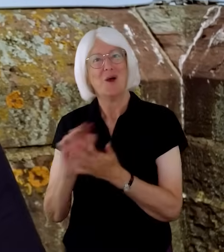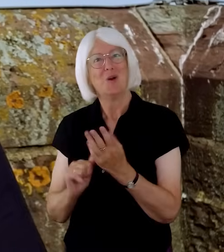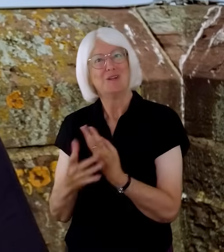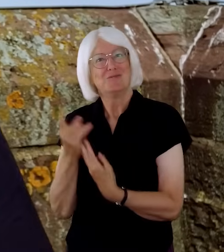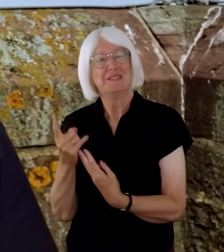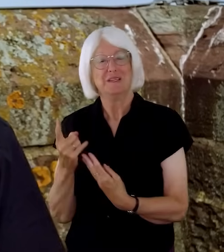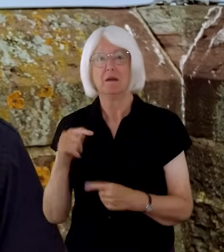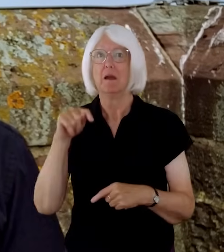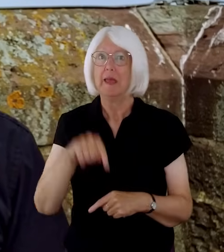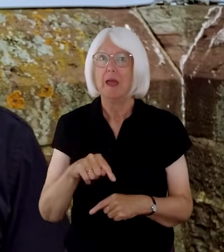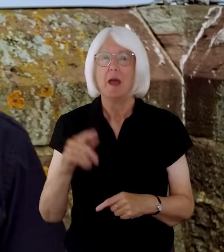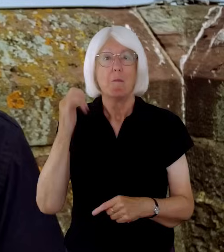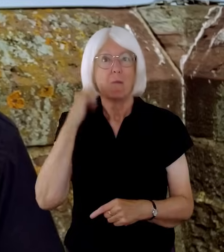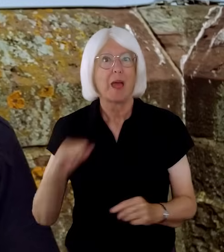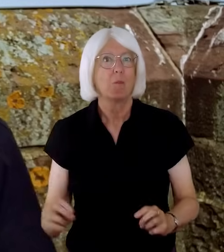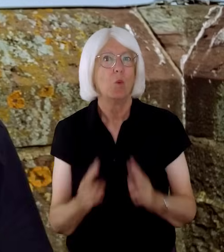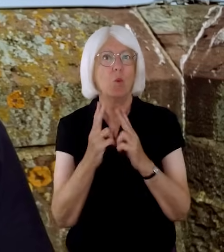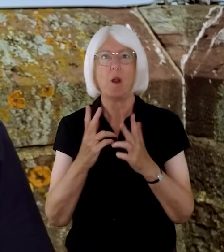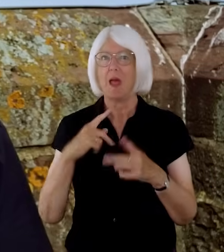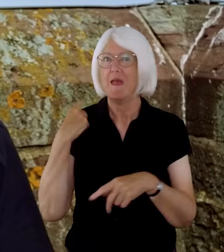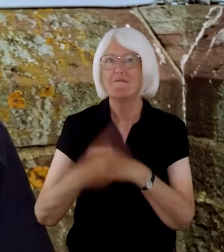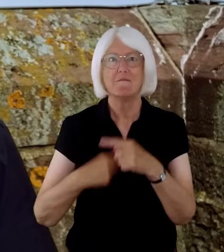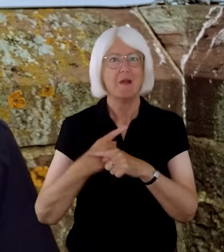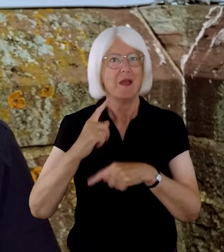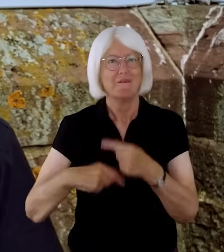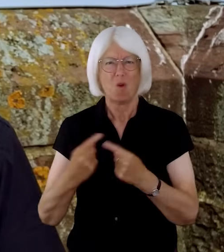in Blackpool welcomes thousands of visitors every year.